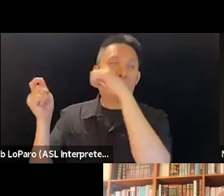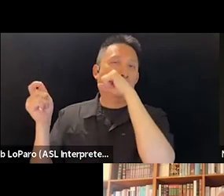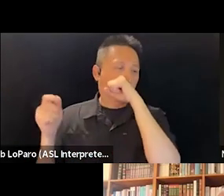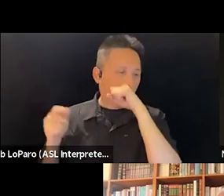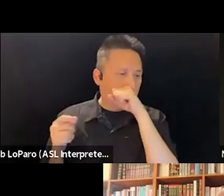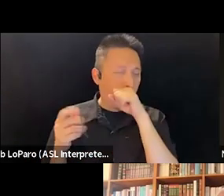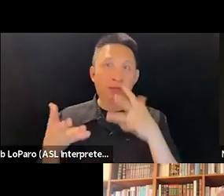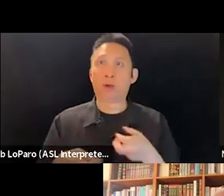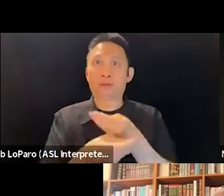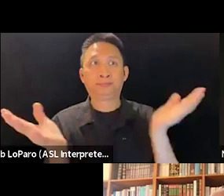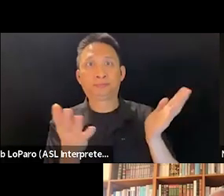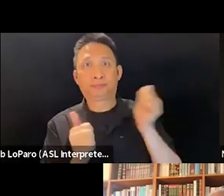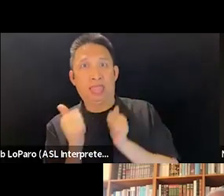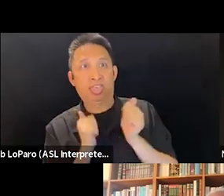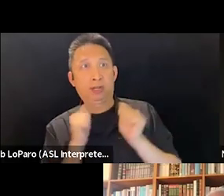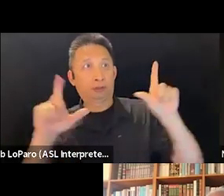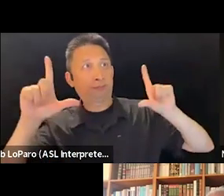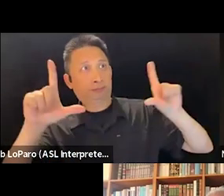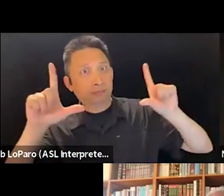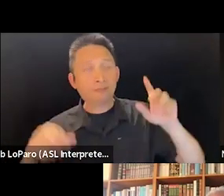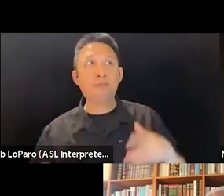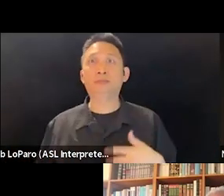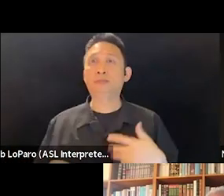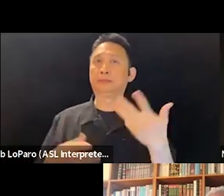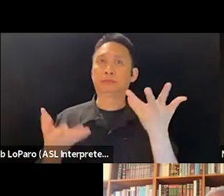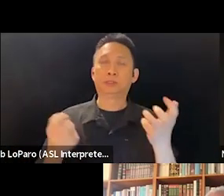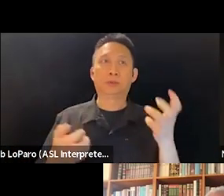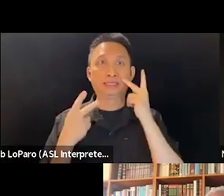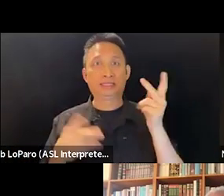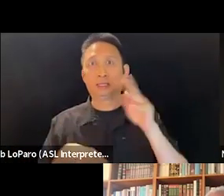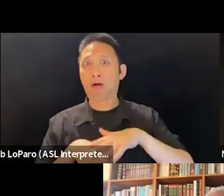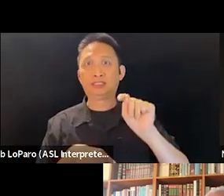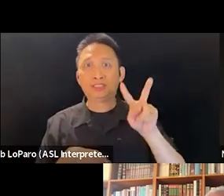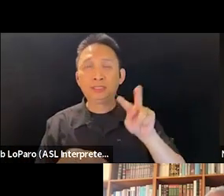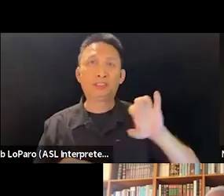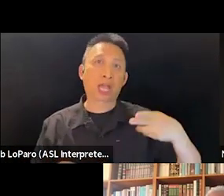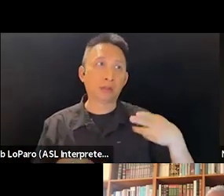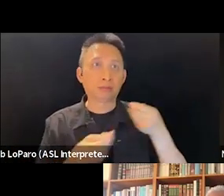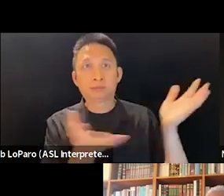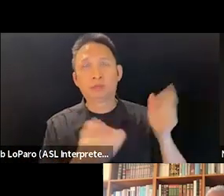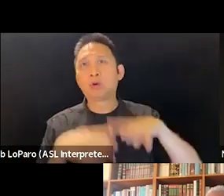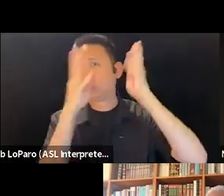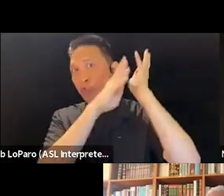Are you wanting it to be seen on a few channels around the world or a streamer or what, you know, what would you like